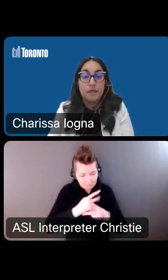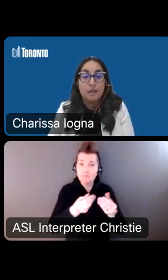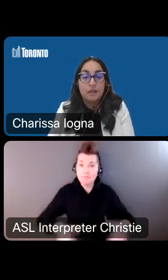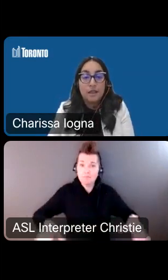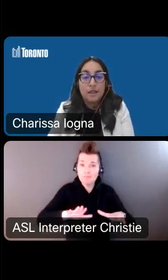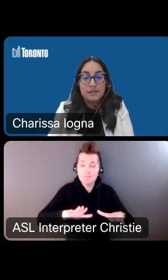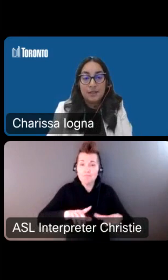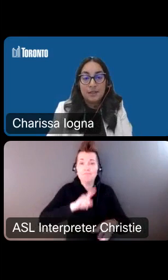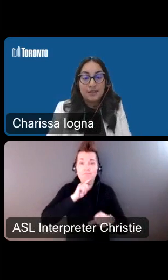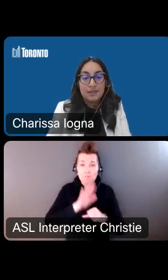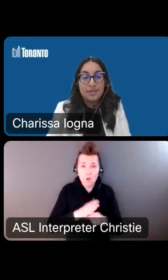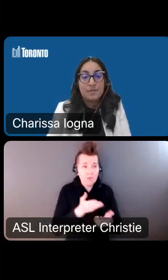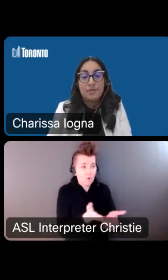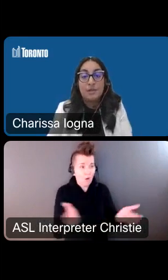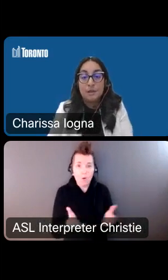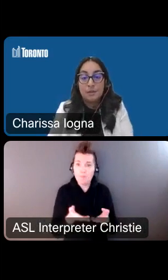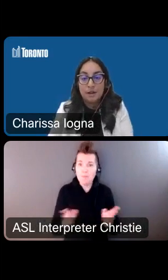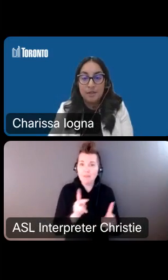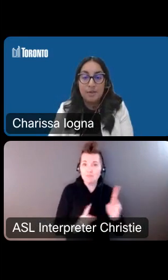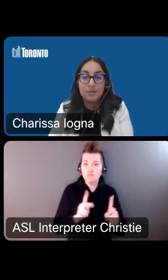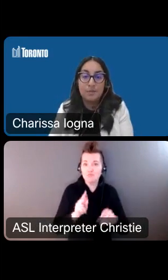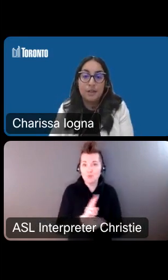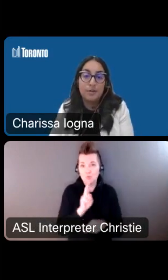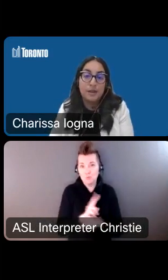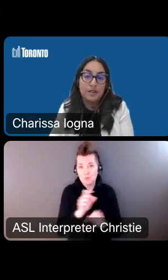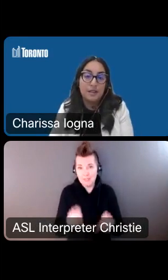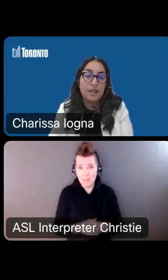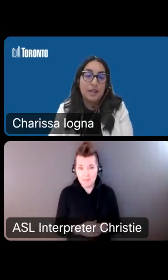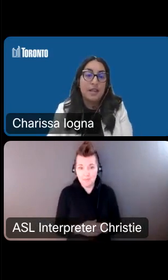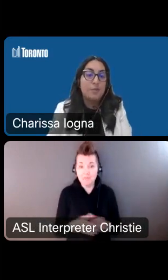Next, I would like to introduce Camilla Lamothe, who is supporting our meeting today and will be reading